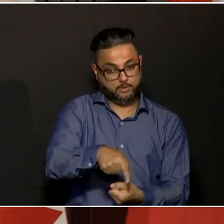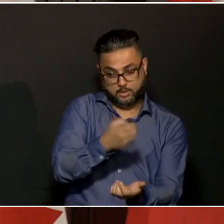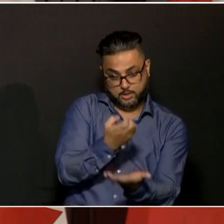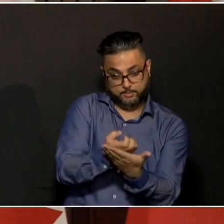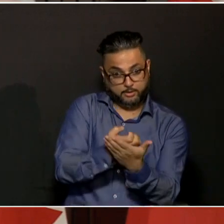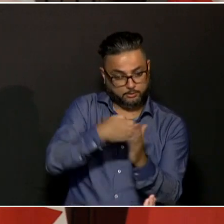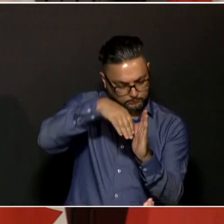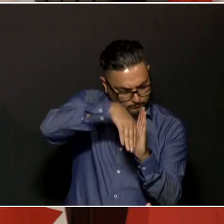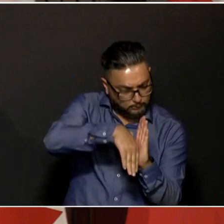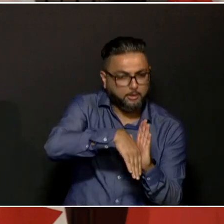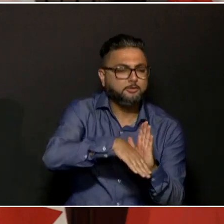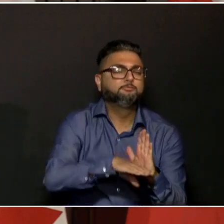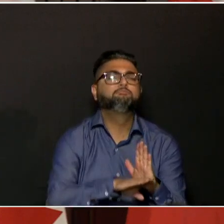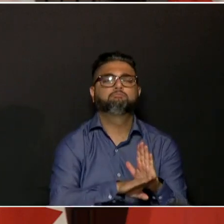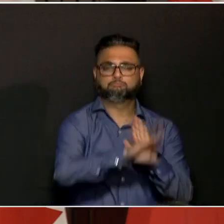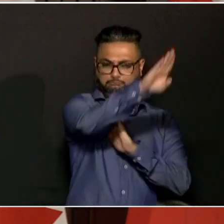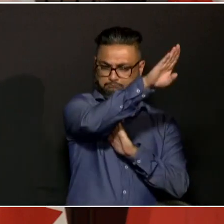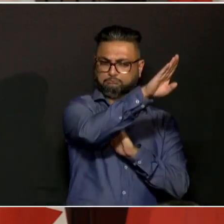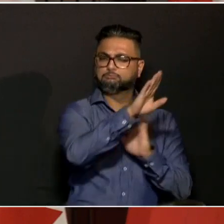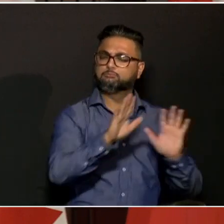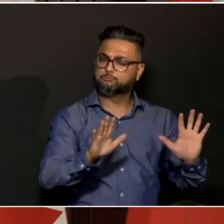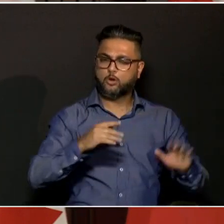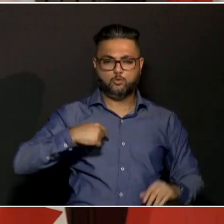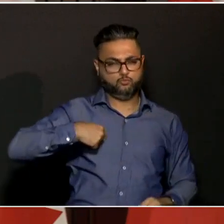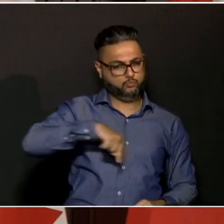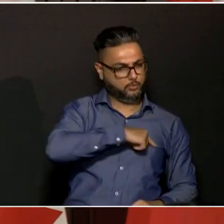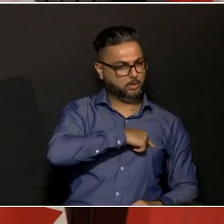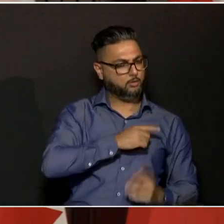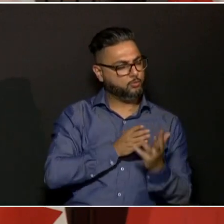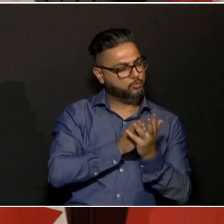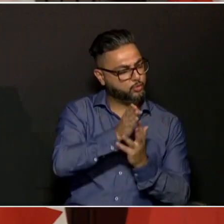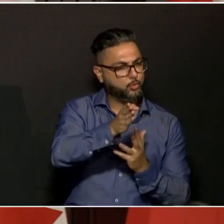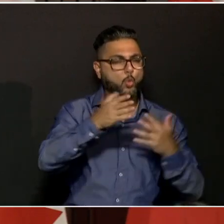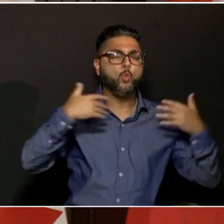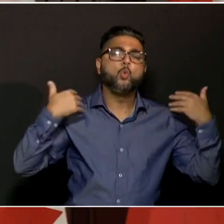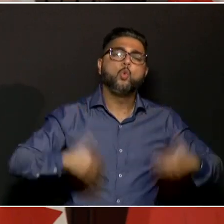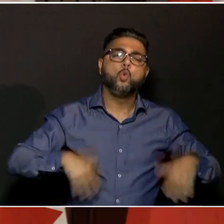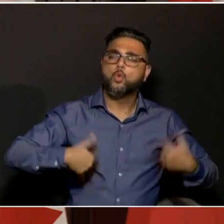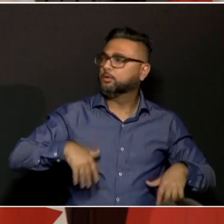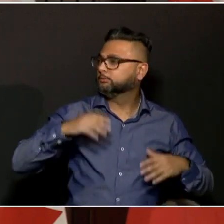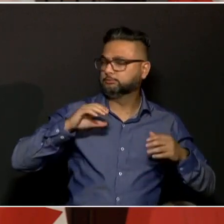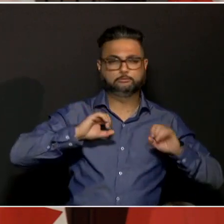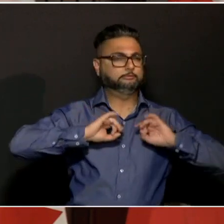who do they have confidence in getting the economy back up and running, and when we took over